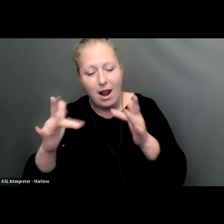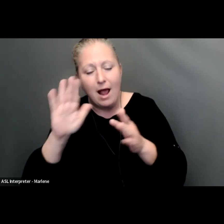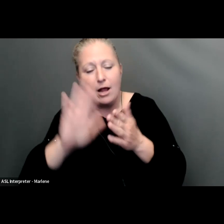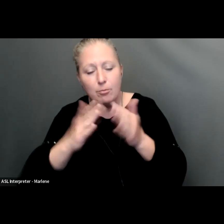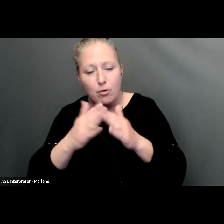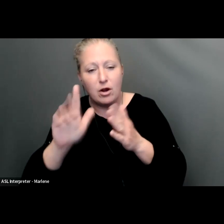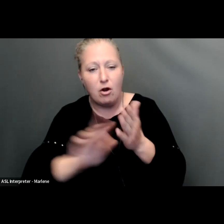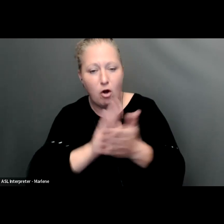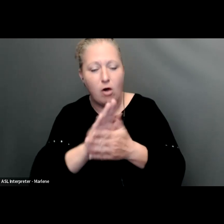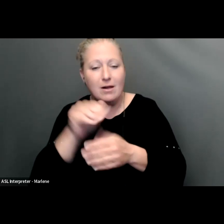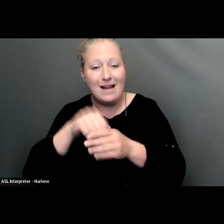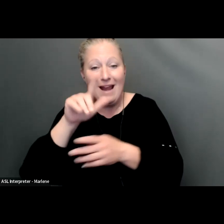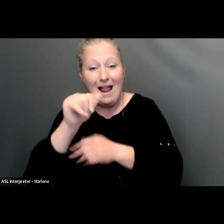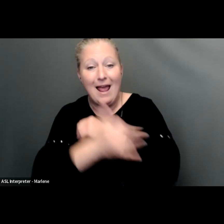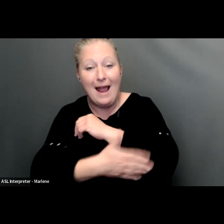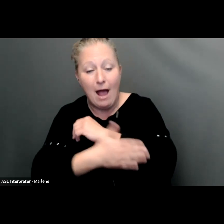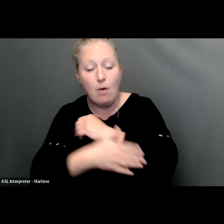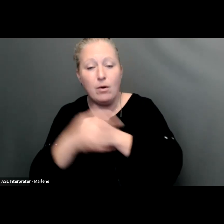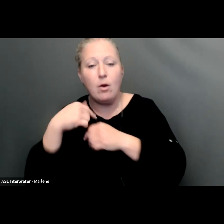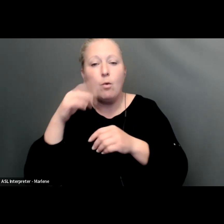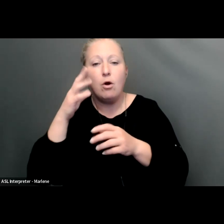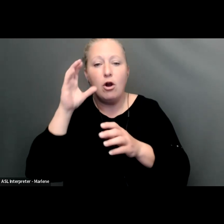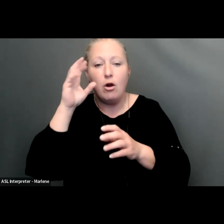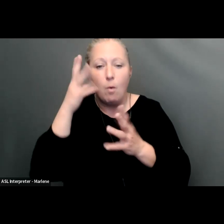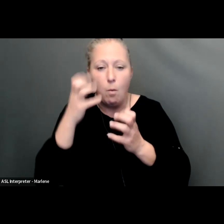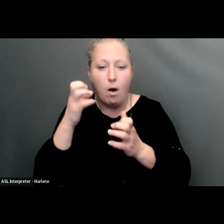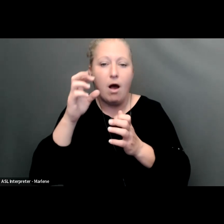county we are working to establish a registered apprenticeship program to create a pipeline for